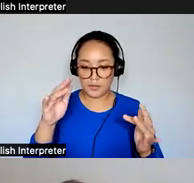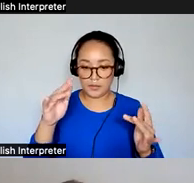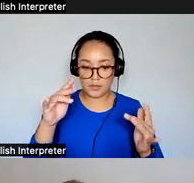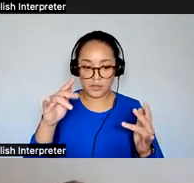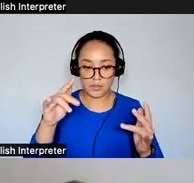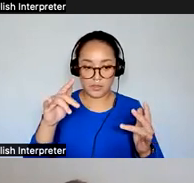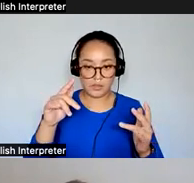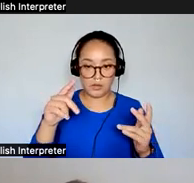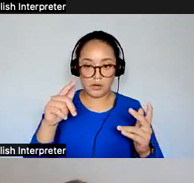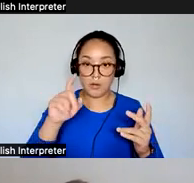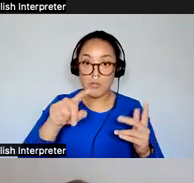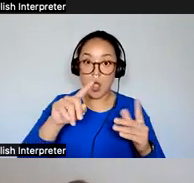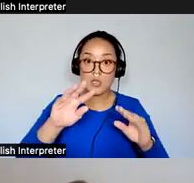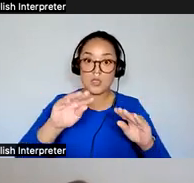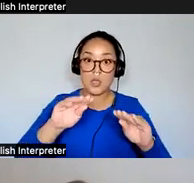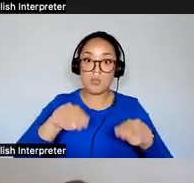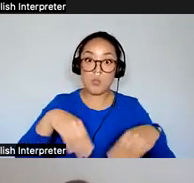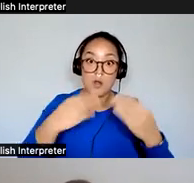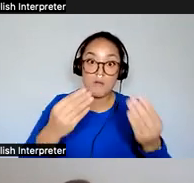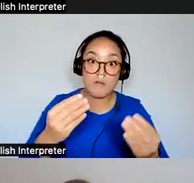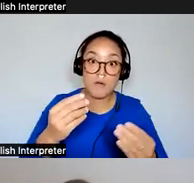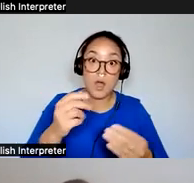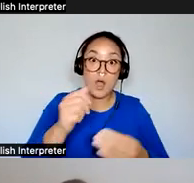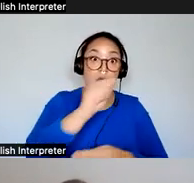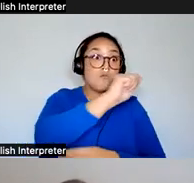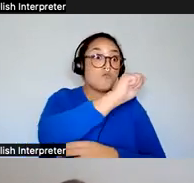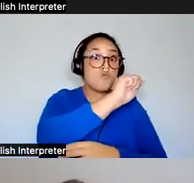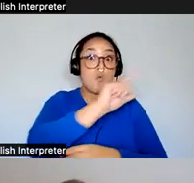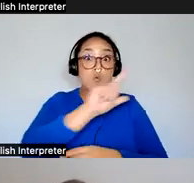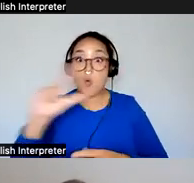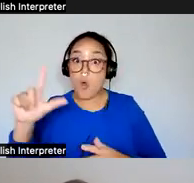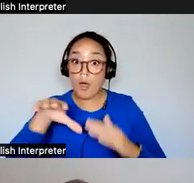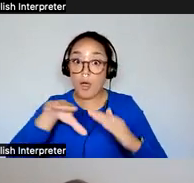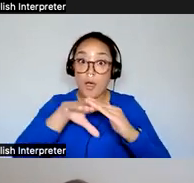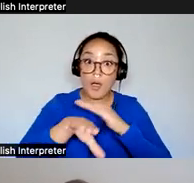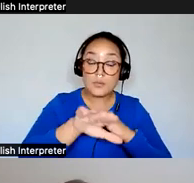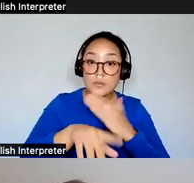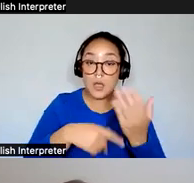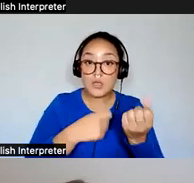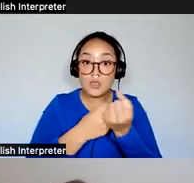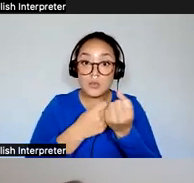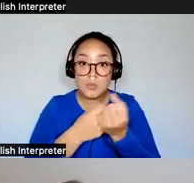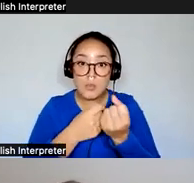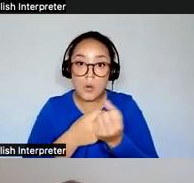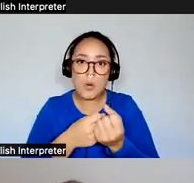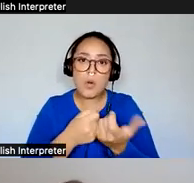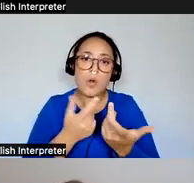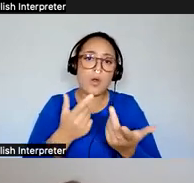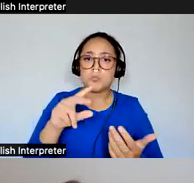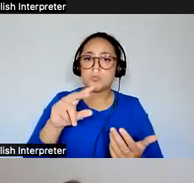Understanding that your you know, budget and your capacity is limited.